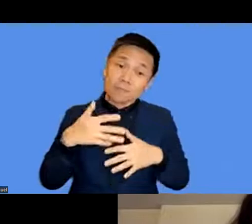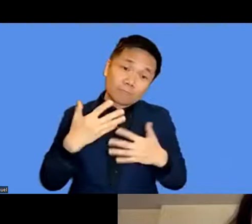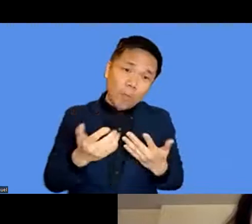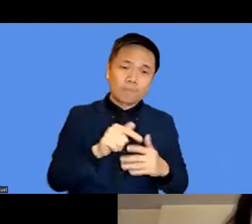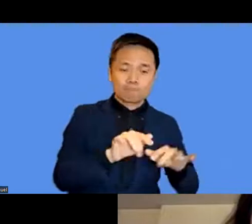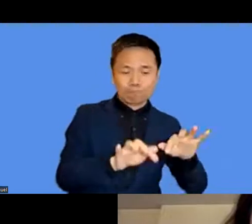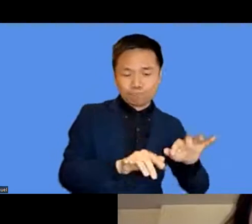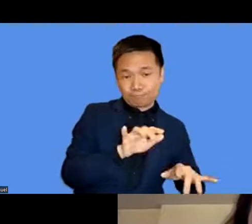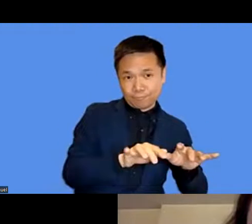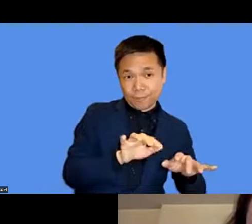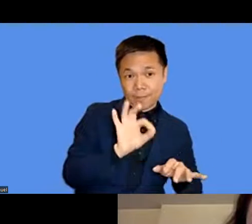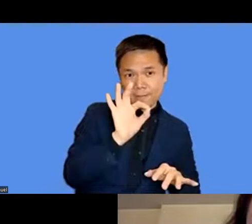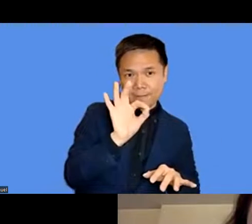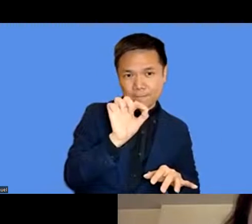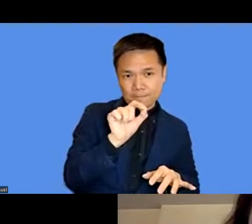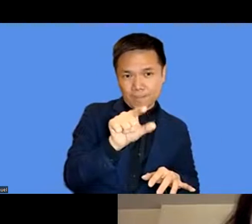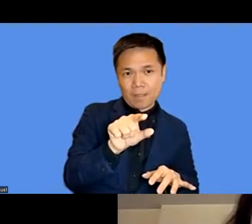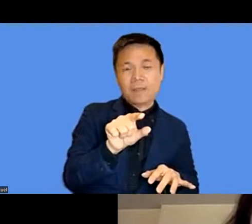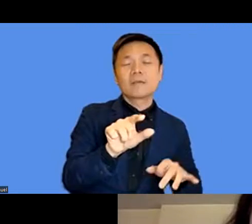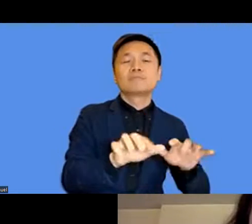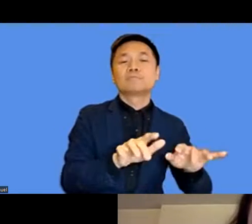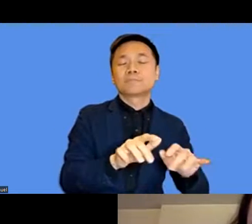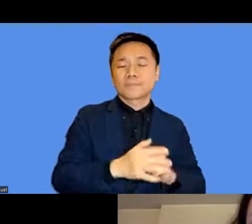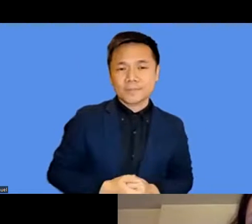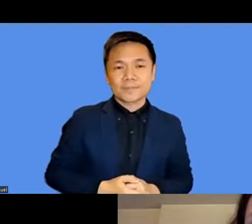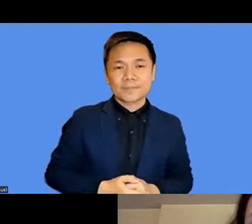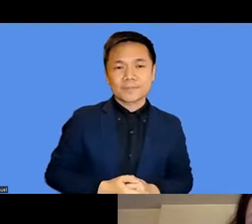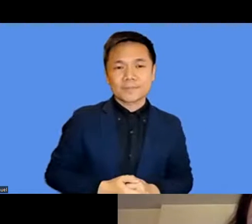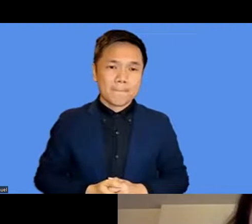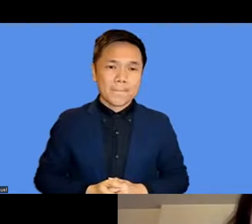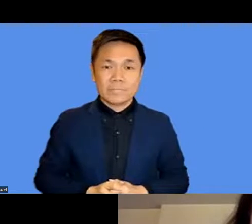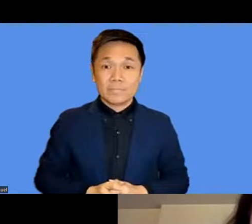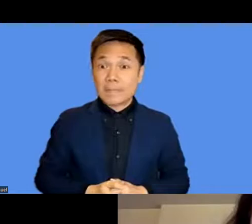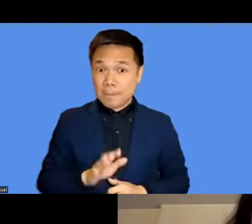But while we wait for people to do that, let me pose a question.